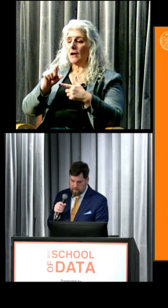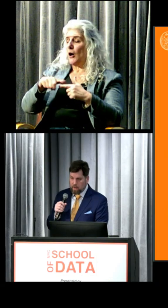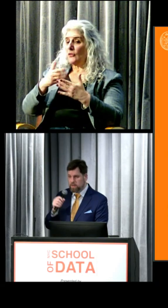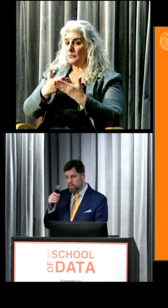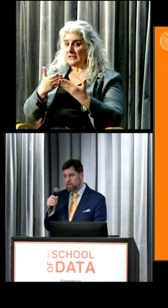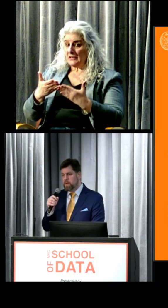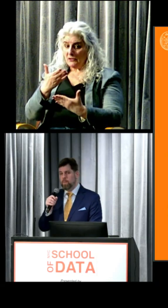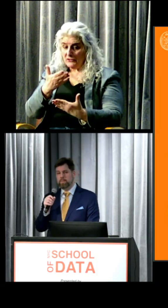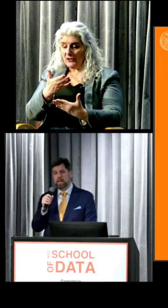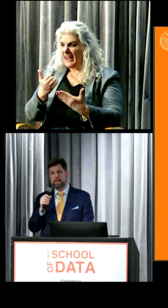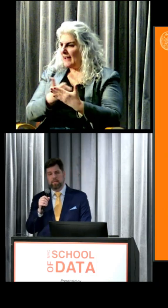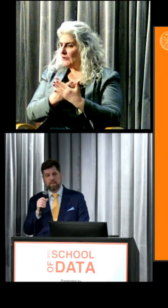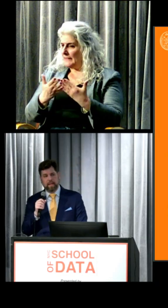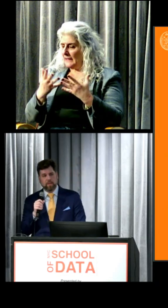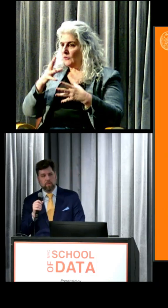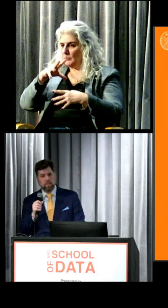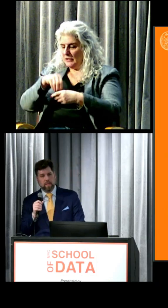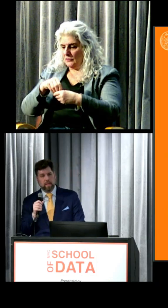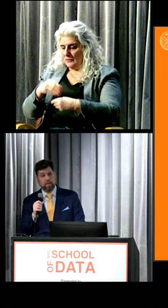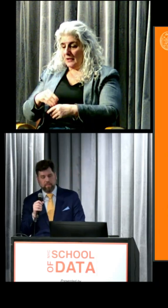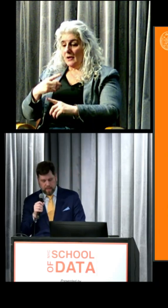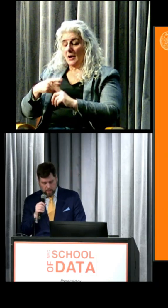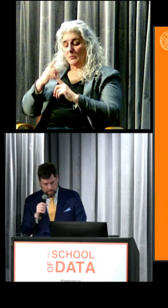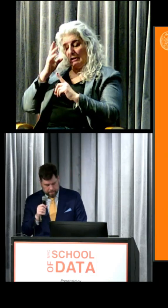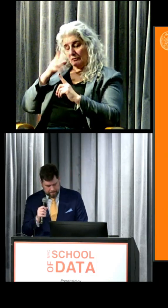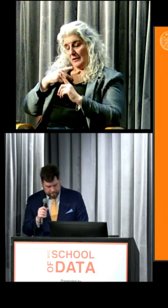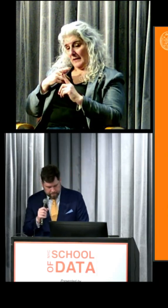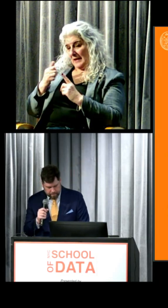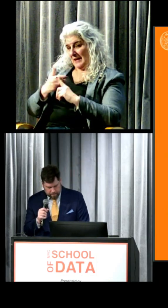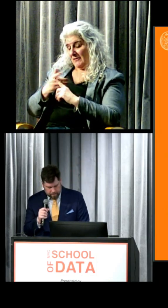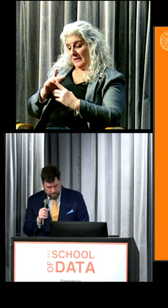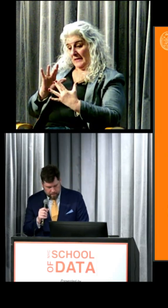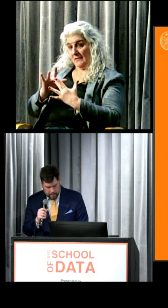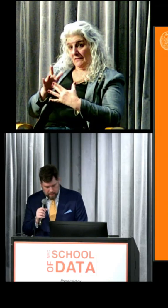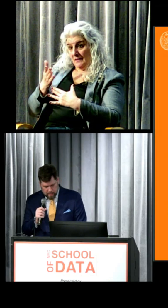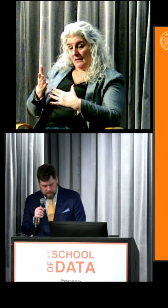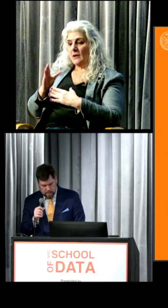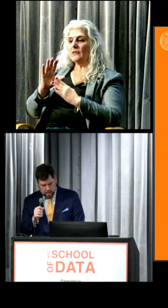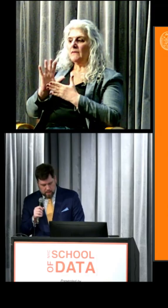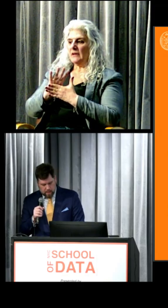visitors were able to play. We used LED panels instead of just one giant monitor.